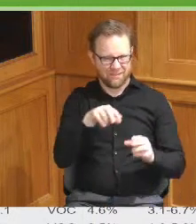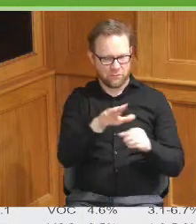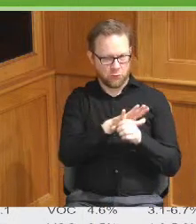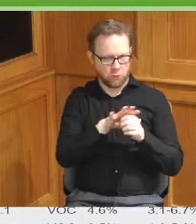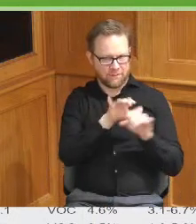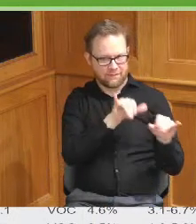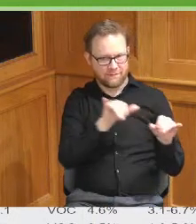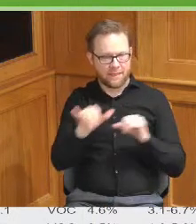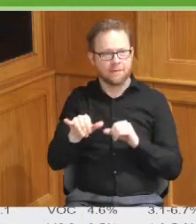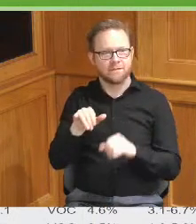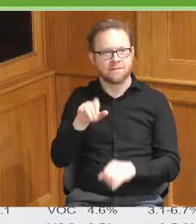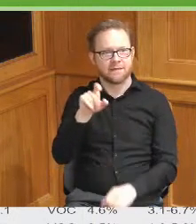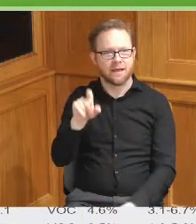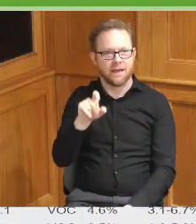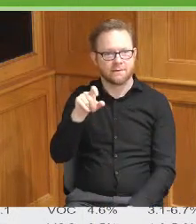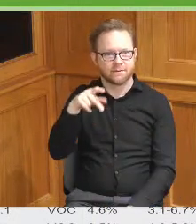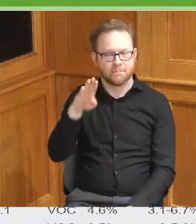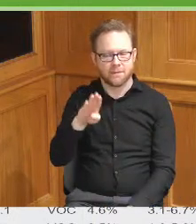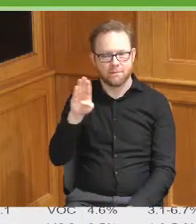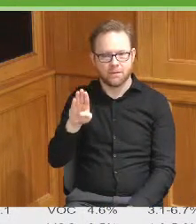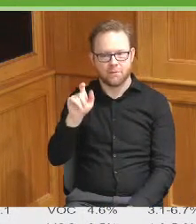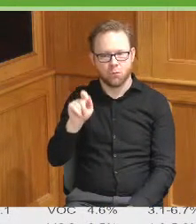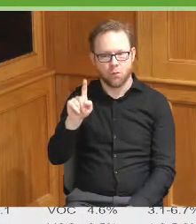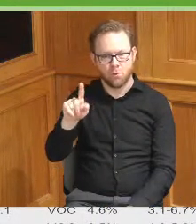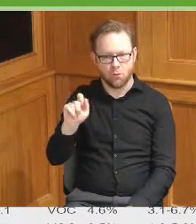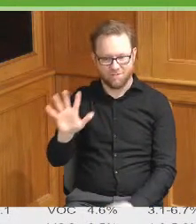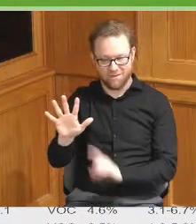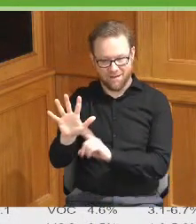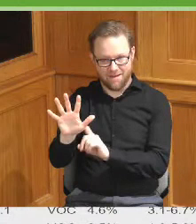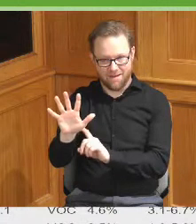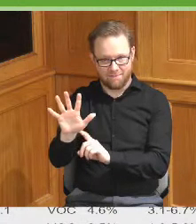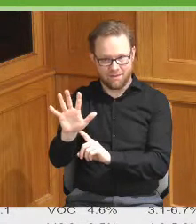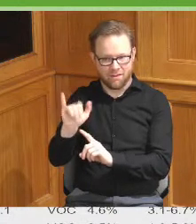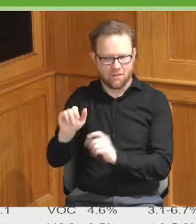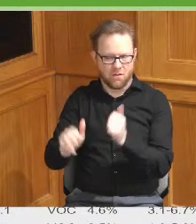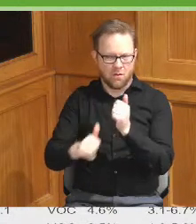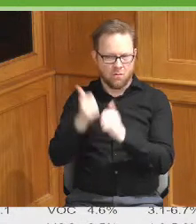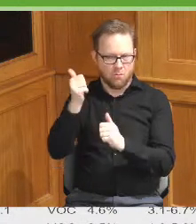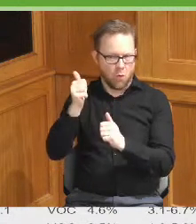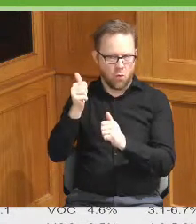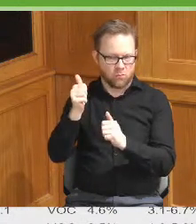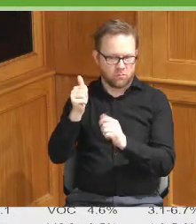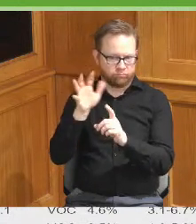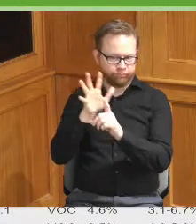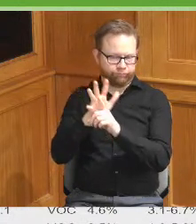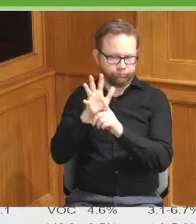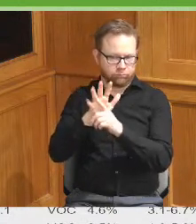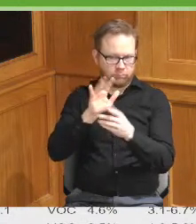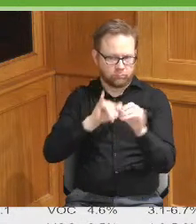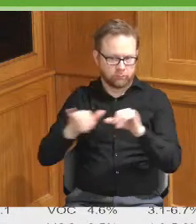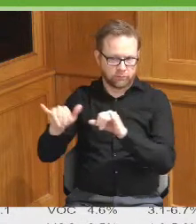xbb 0.1.5 which is significant as I continue to say for the last probably a year now these newer